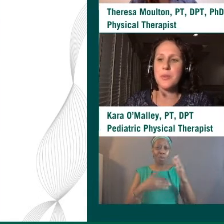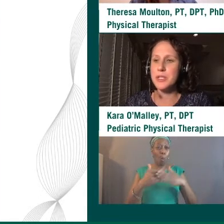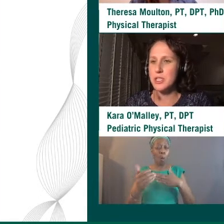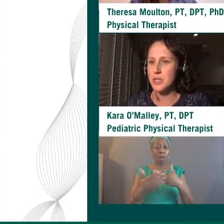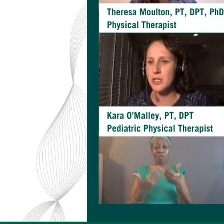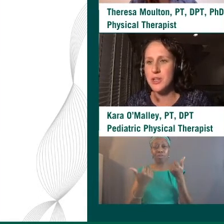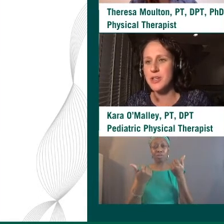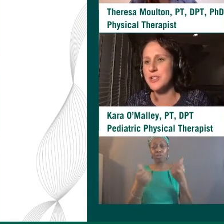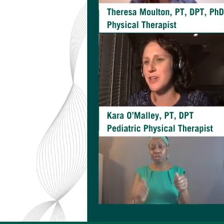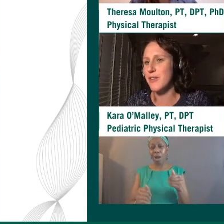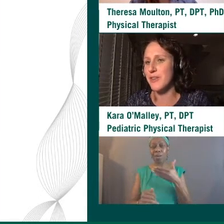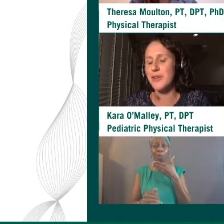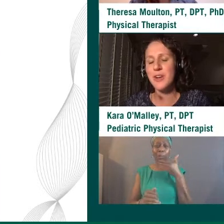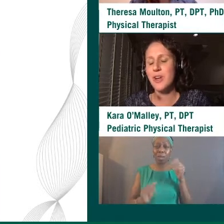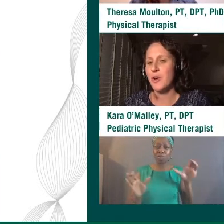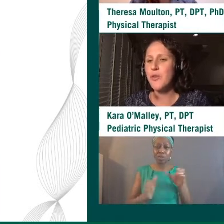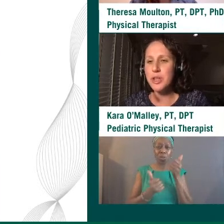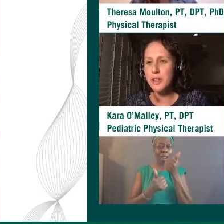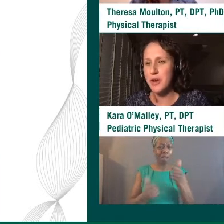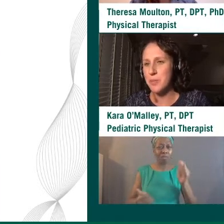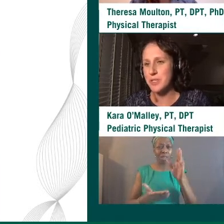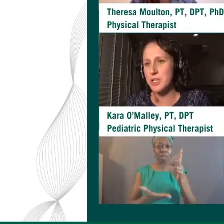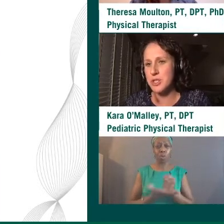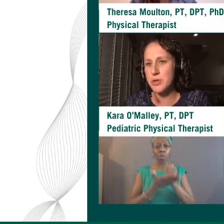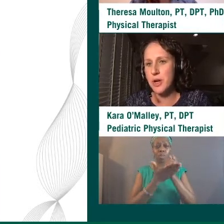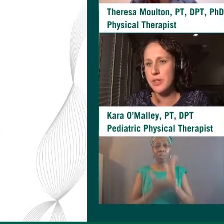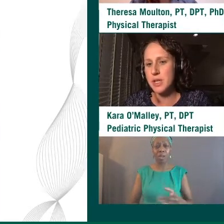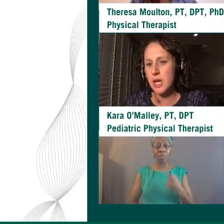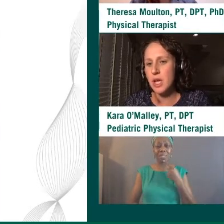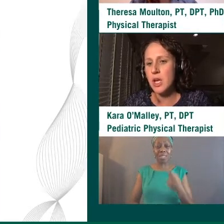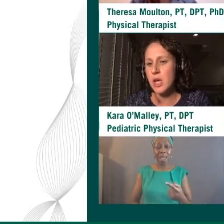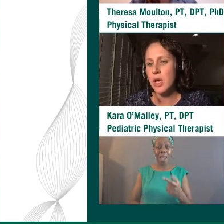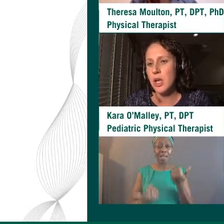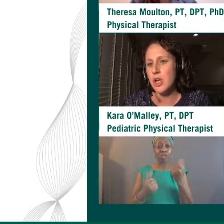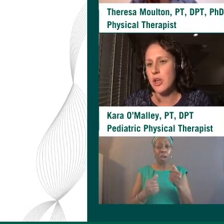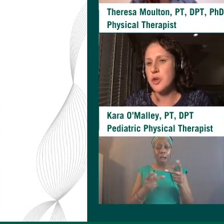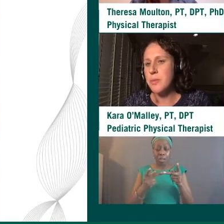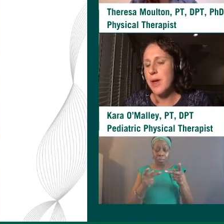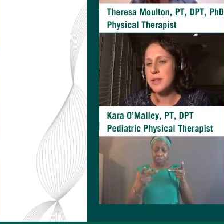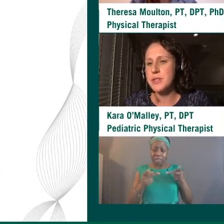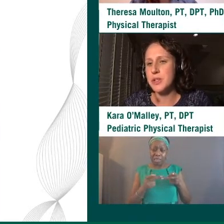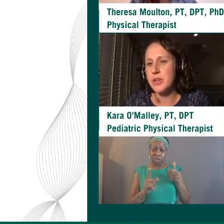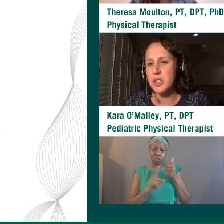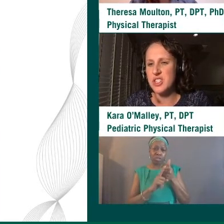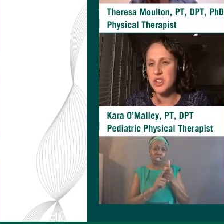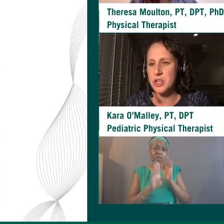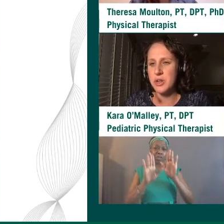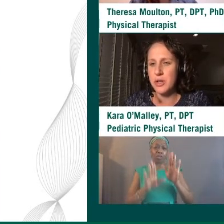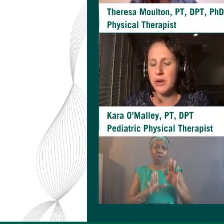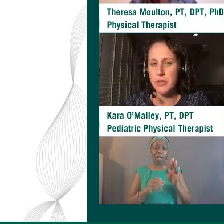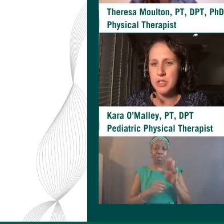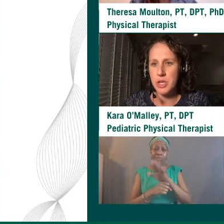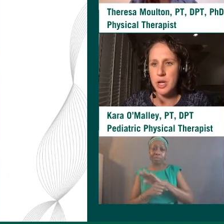positioning yourself in really great positions throughout the day, you may still need surgical intervention